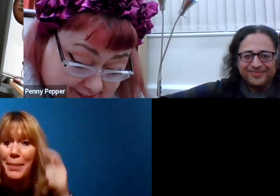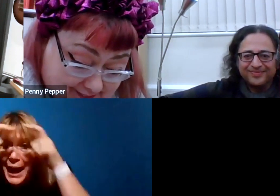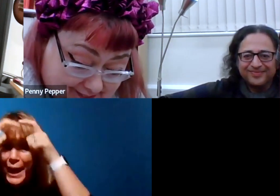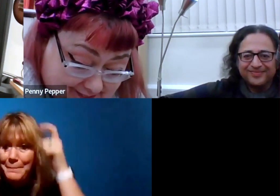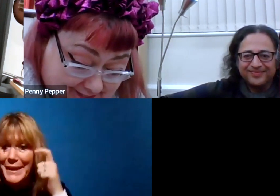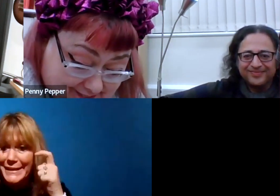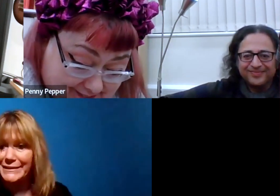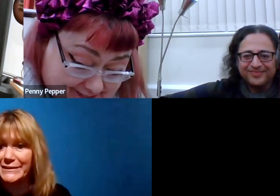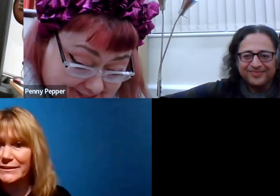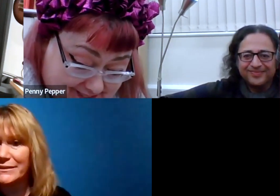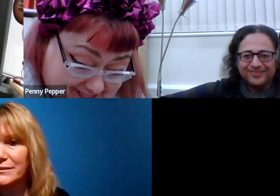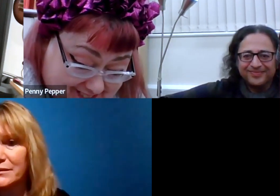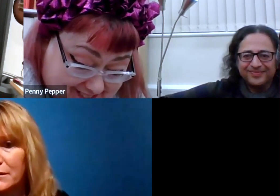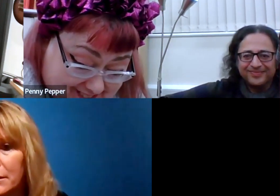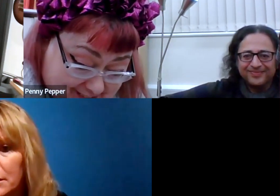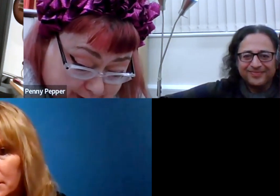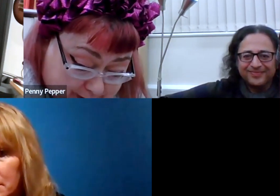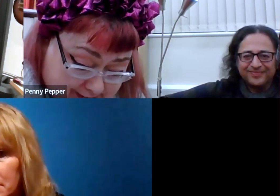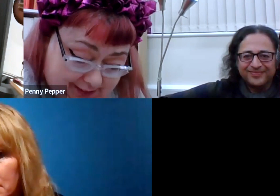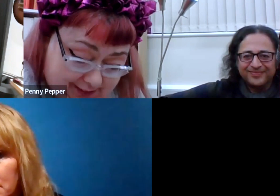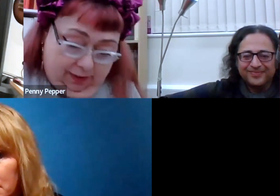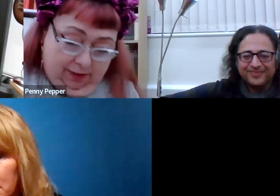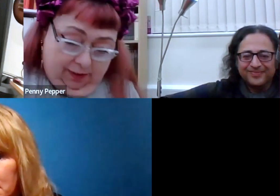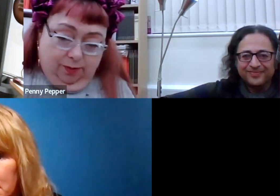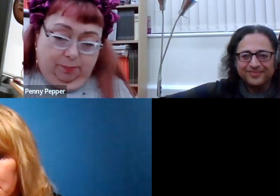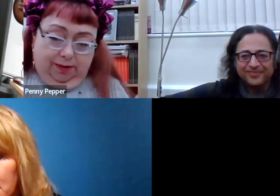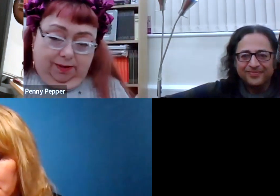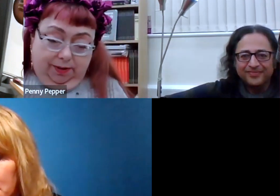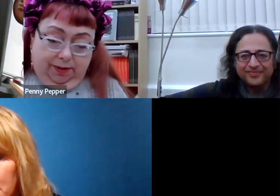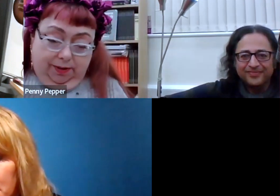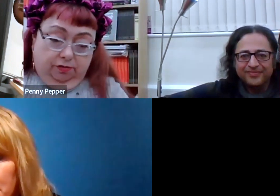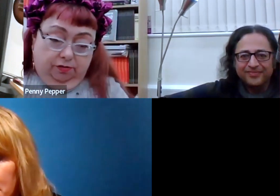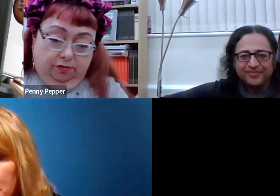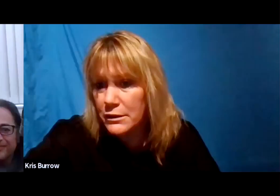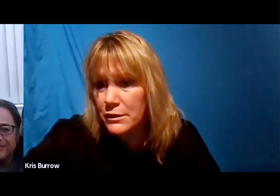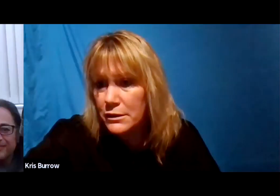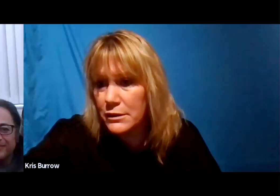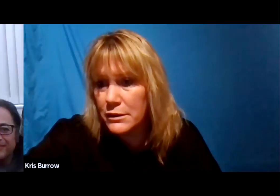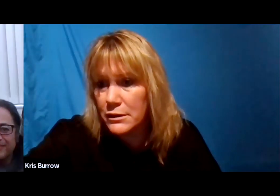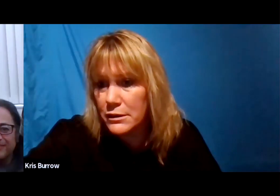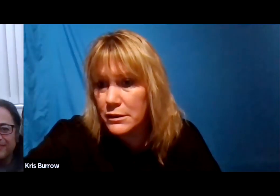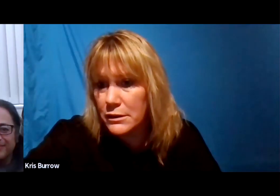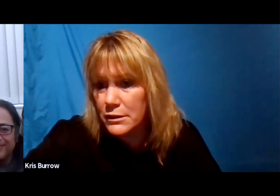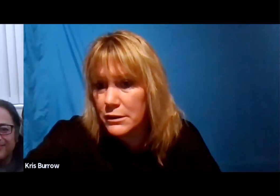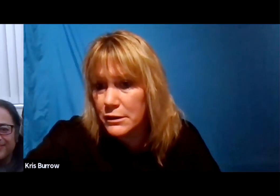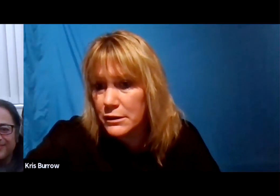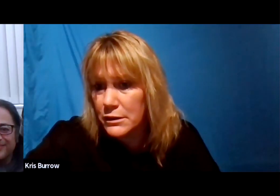souls to get a foot outside the door